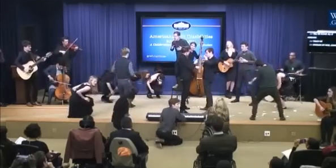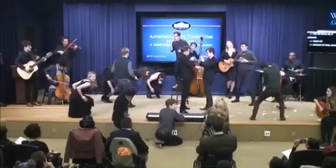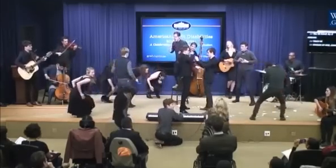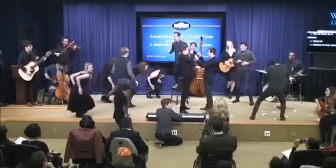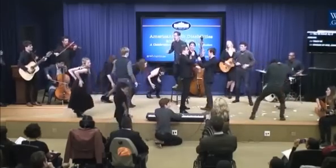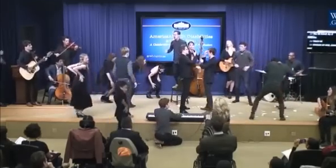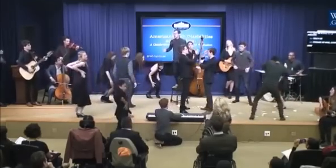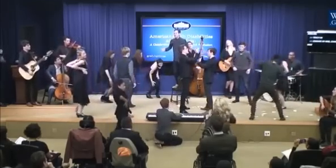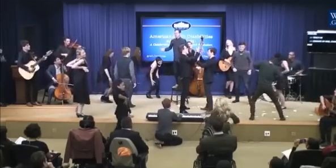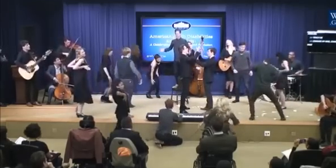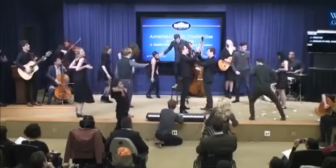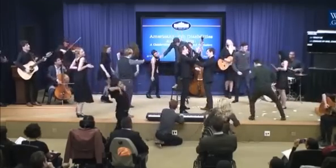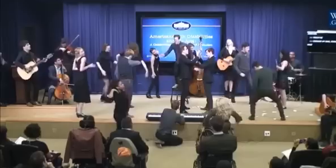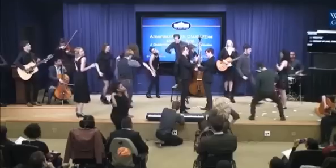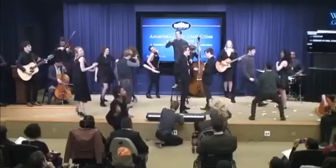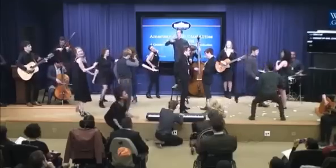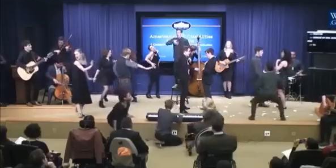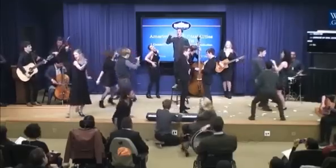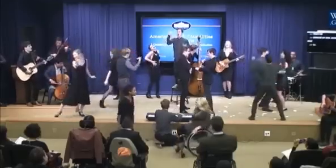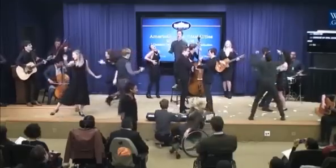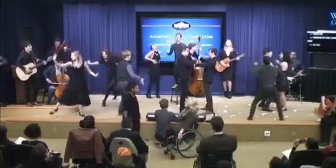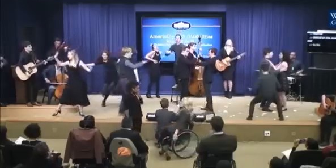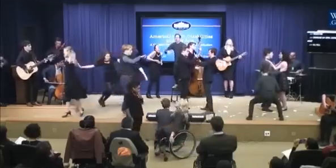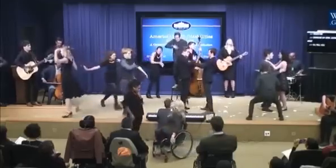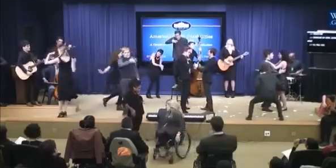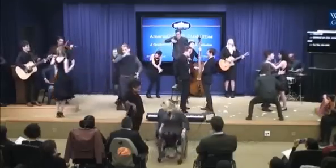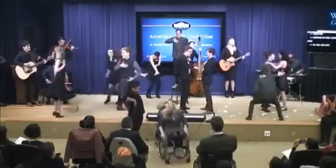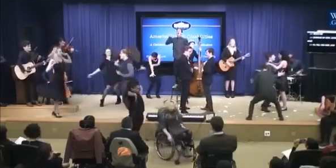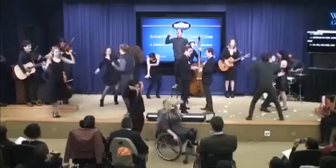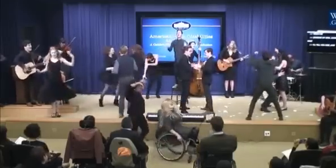I'll tell you how, how the winds sigh...